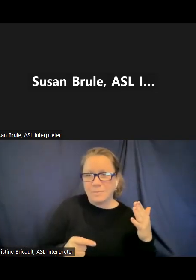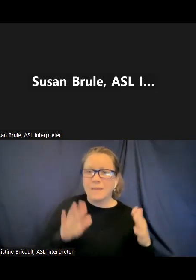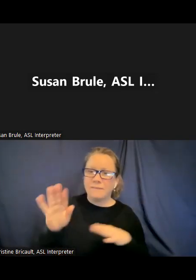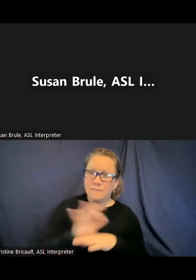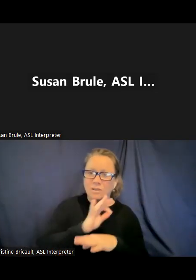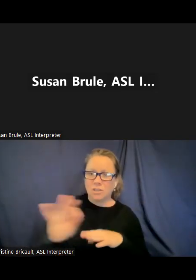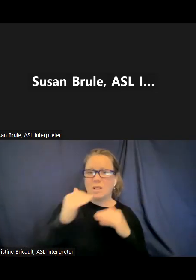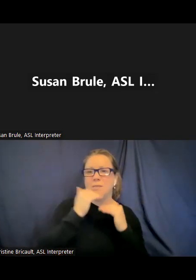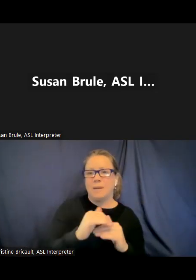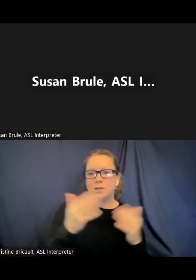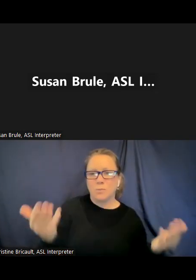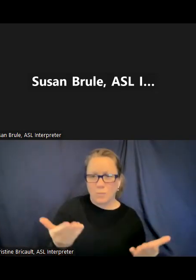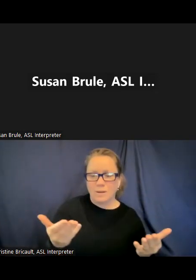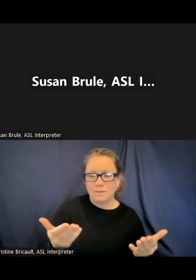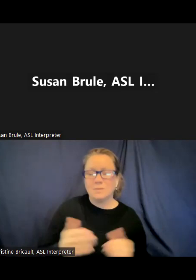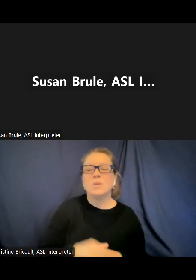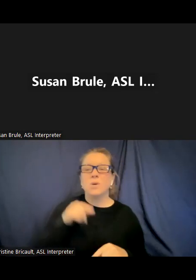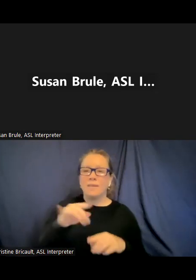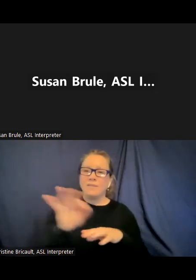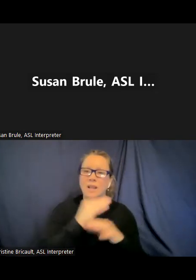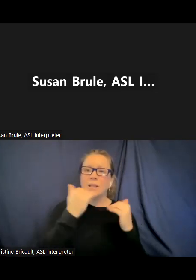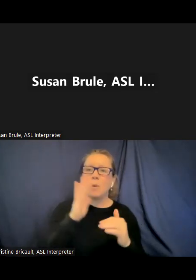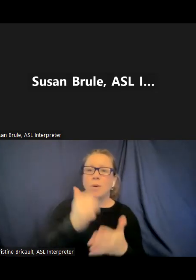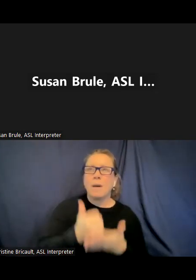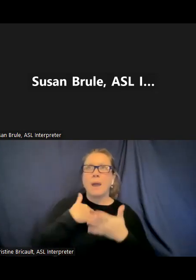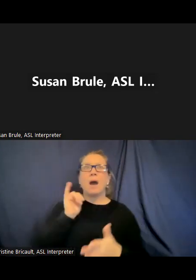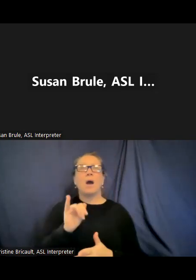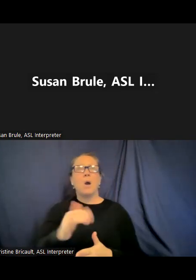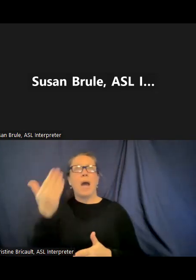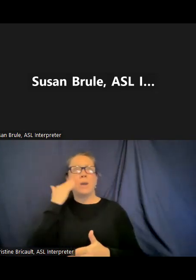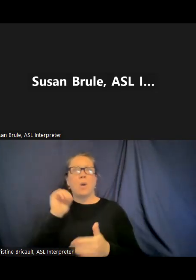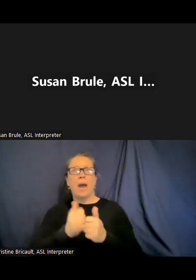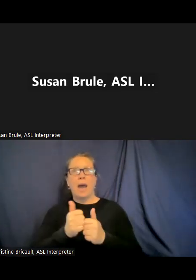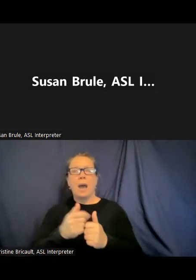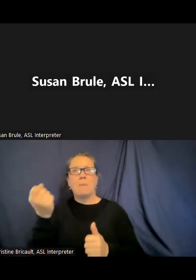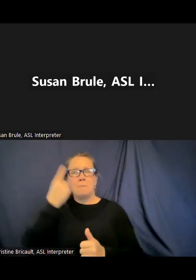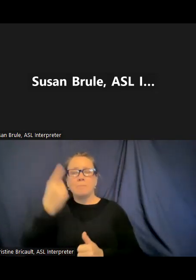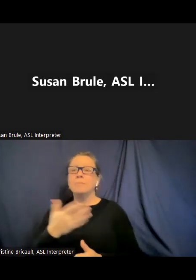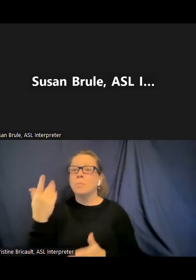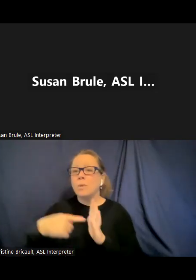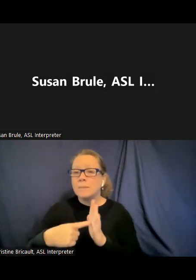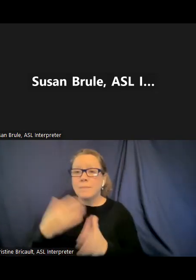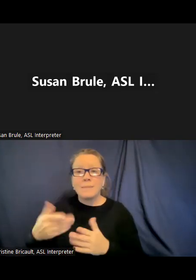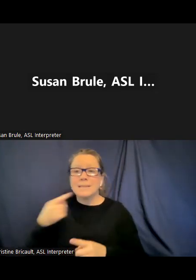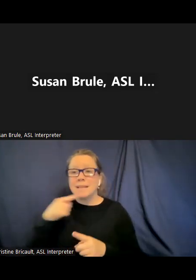So, a functional limitation is going to maybe be difficulty focusing on tasks.